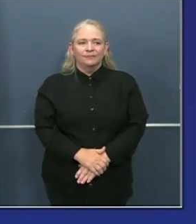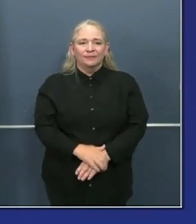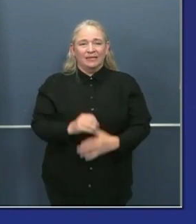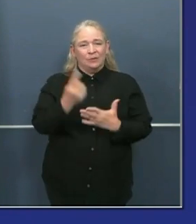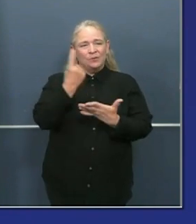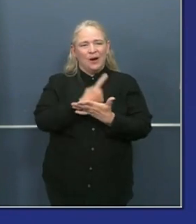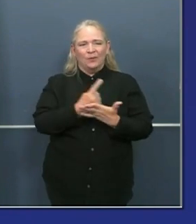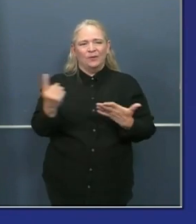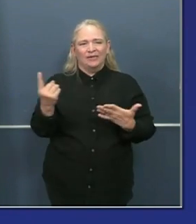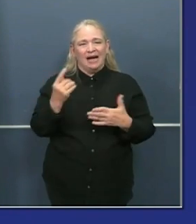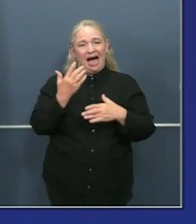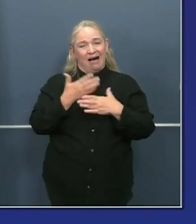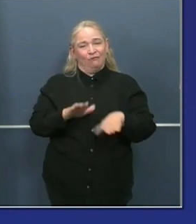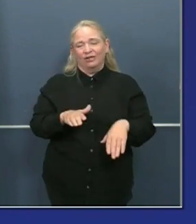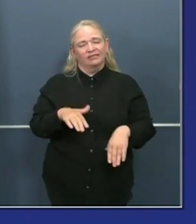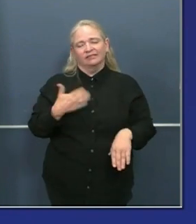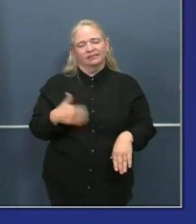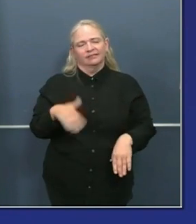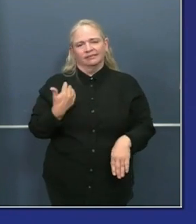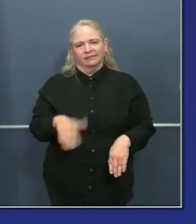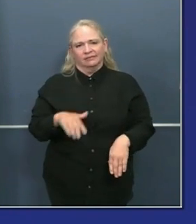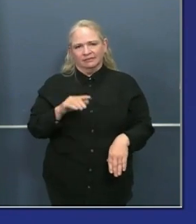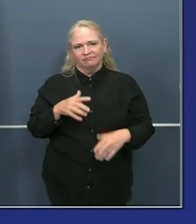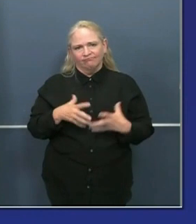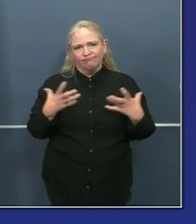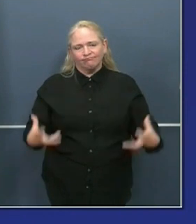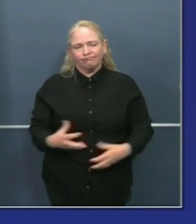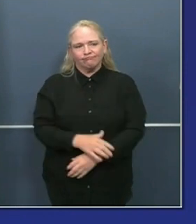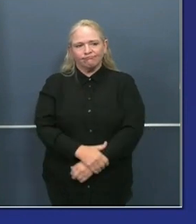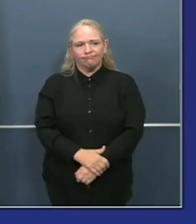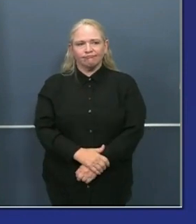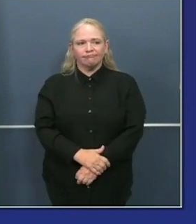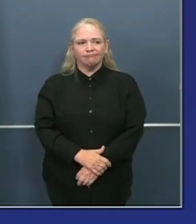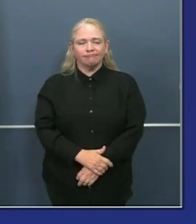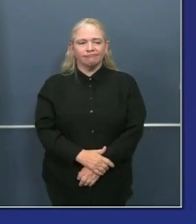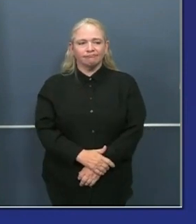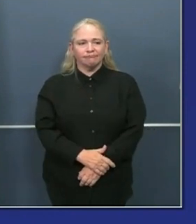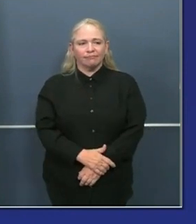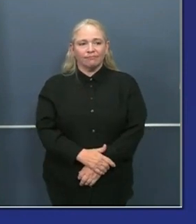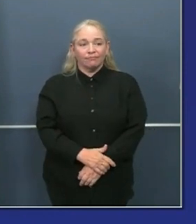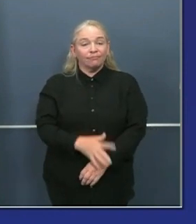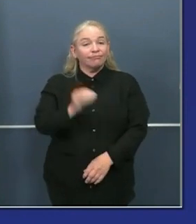IT HAS BEGUN TO CLIMB. AND SO NOW 876 CASES ON AN